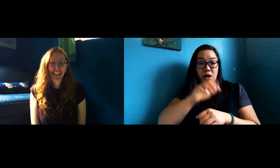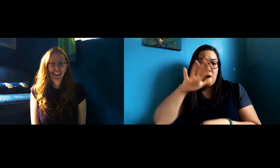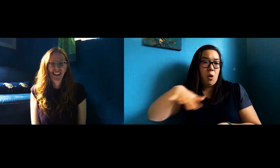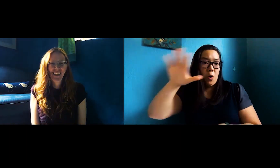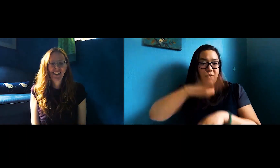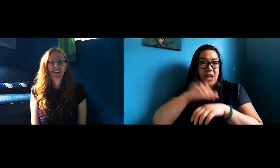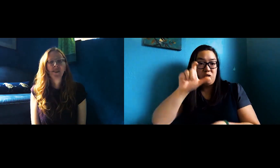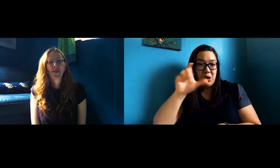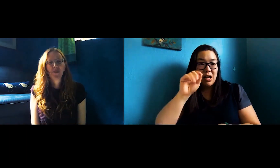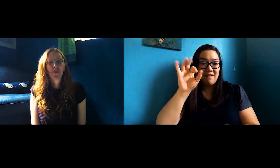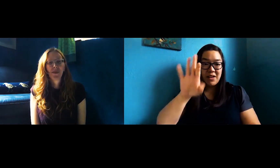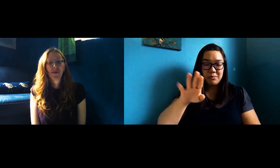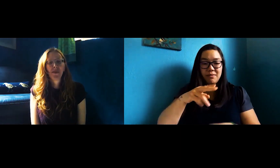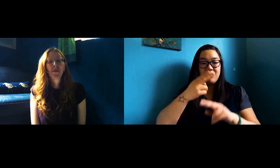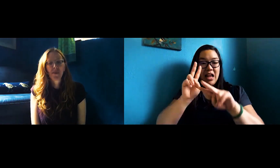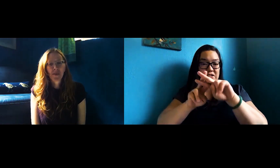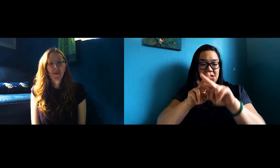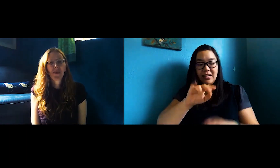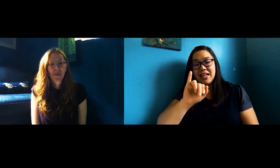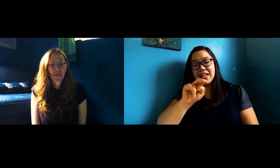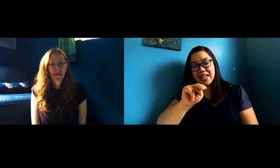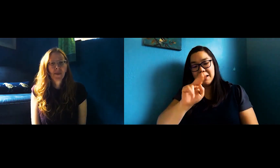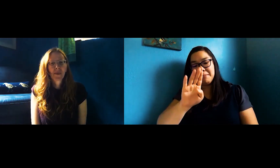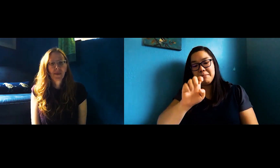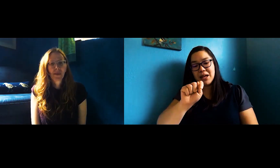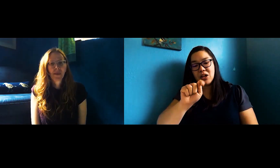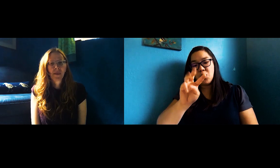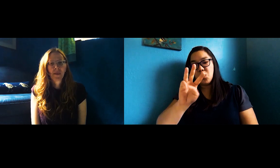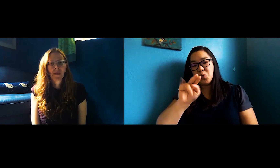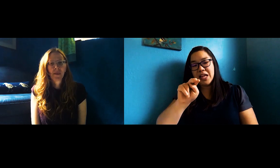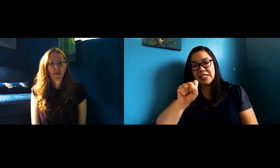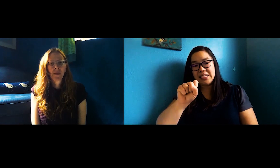You may have seen her work on Instagram and Facebook under the hashtag in between us, in which